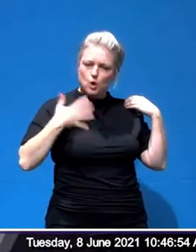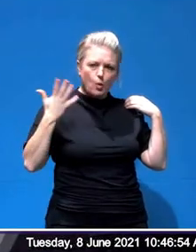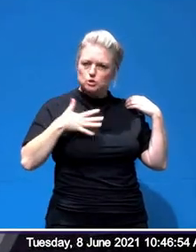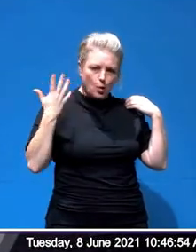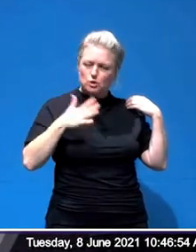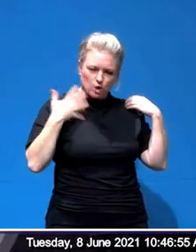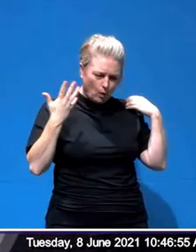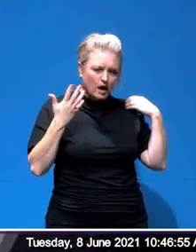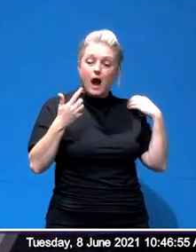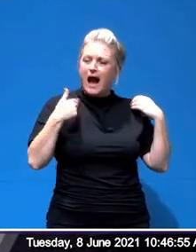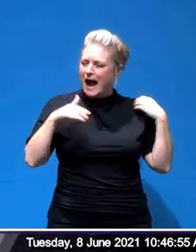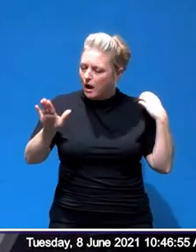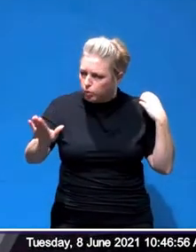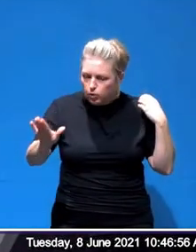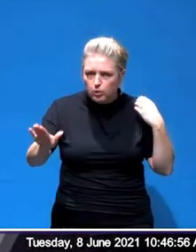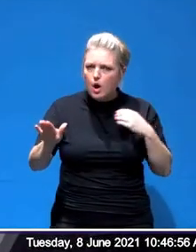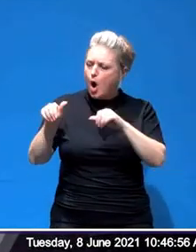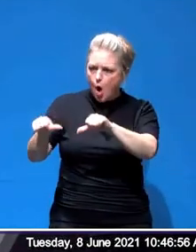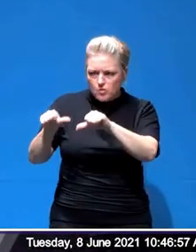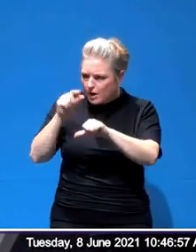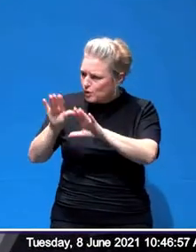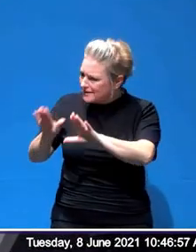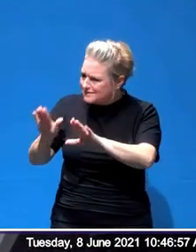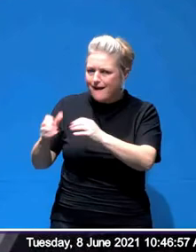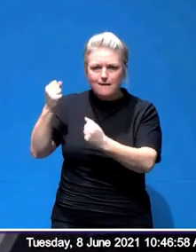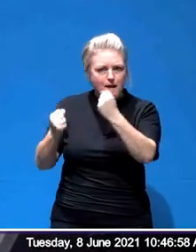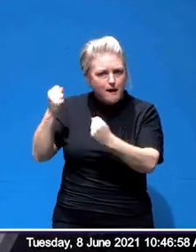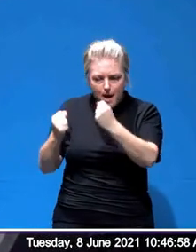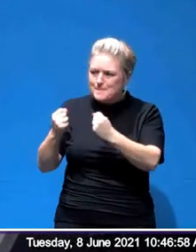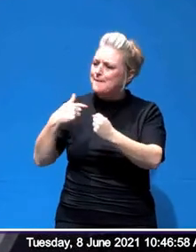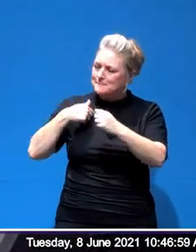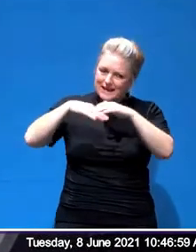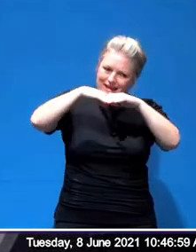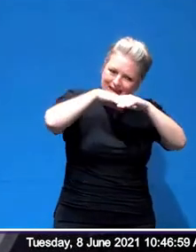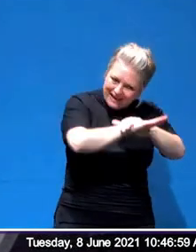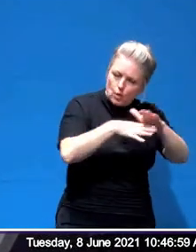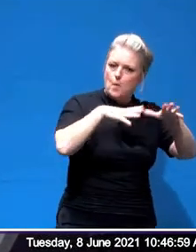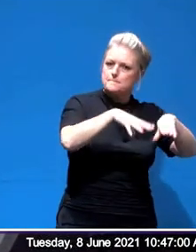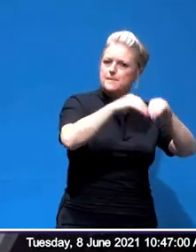I told Daniel he could stay in the car but I had to go and get his medication. Then he settled.